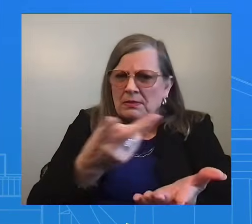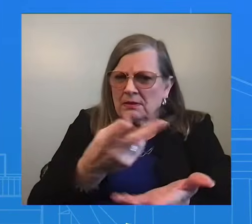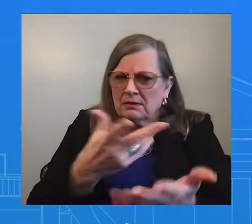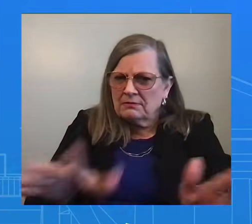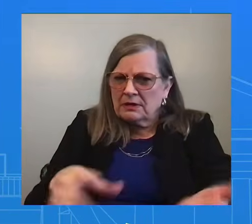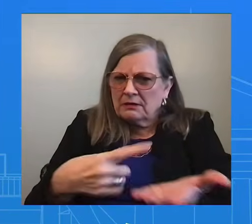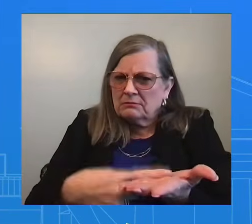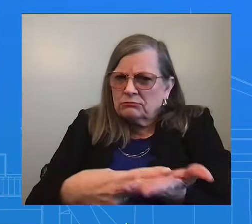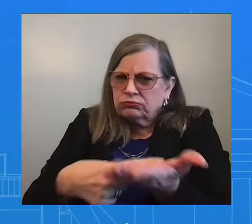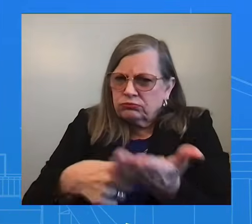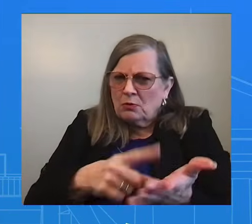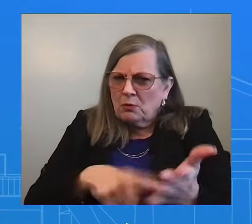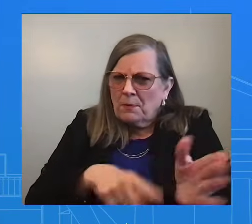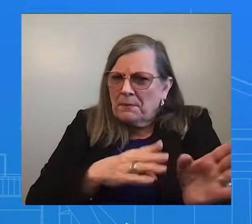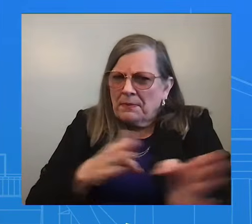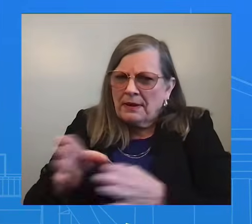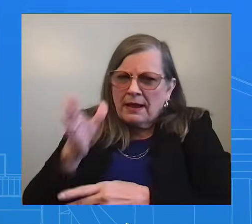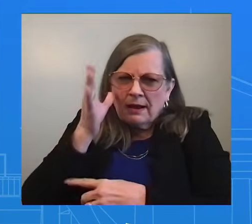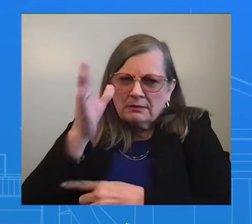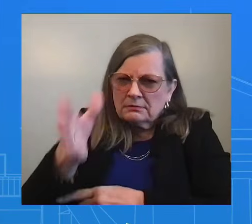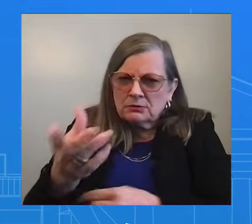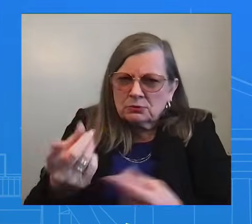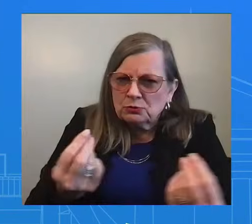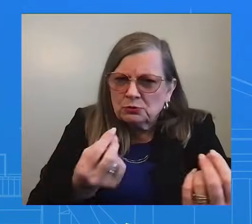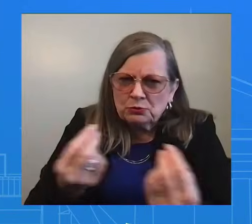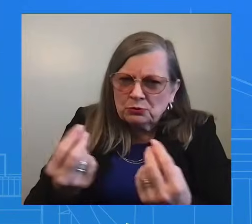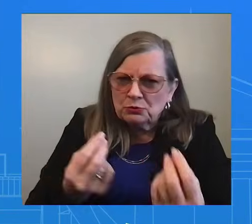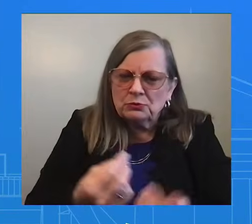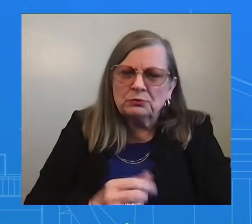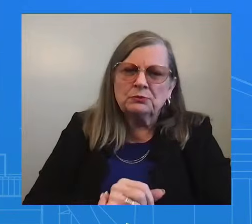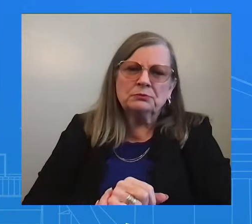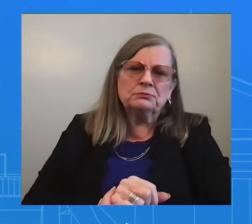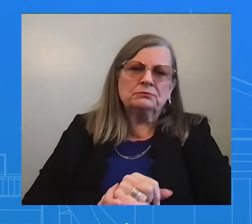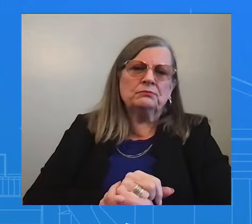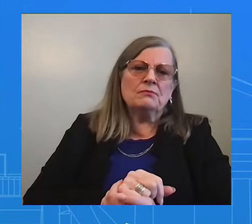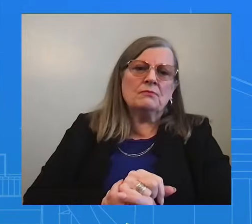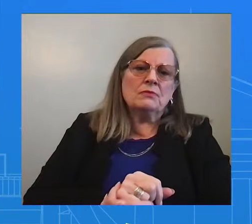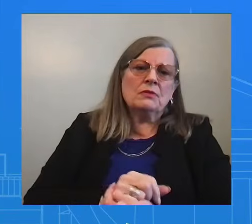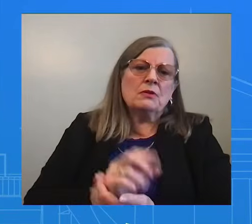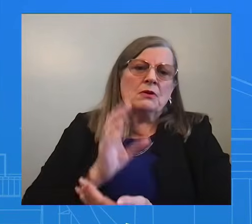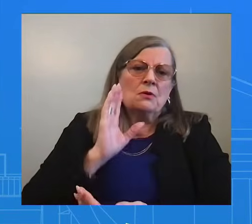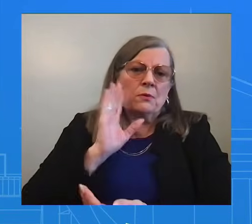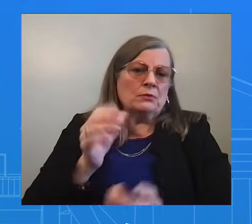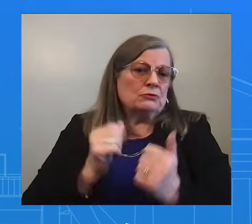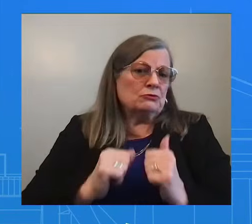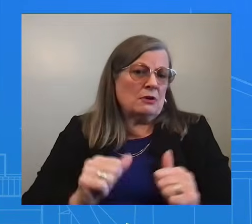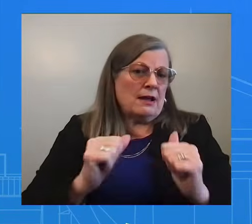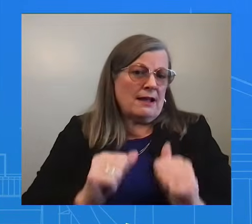And we will make the effort to do press conferences here, at home, and abroad as well,